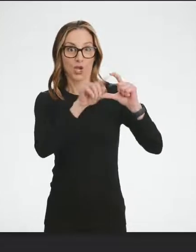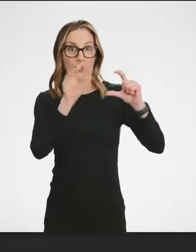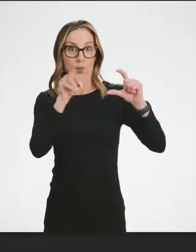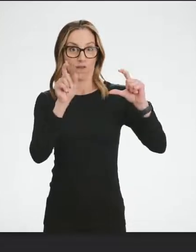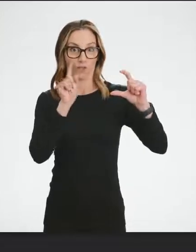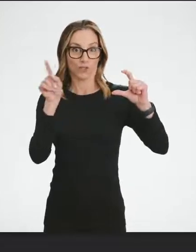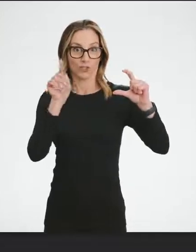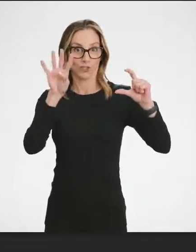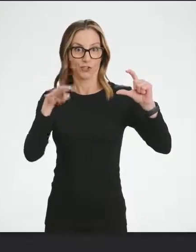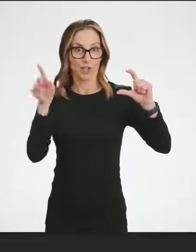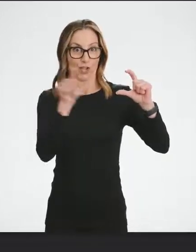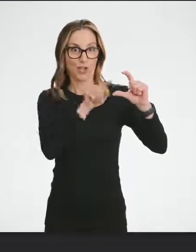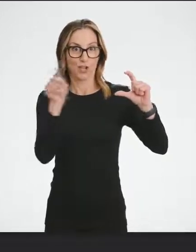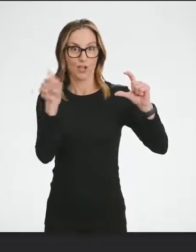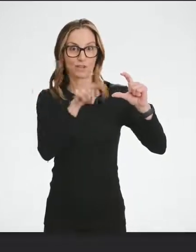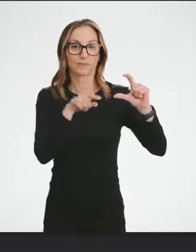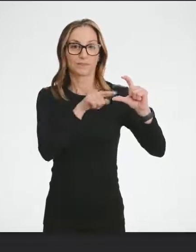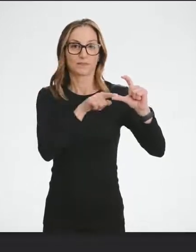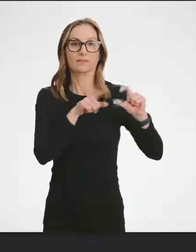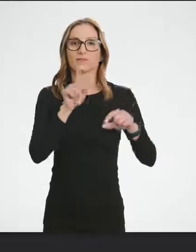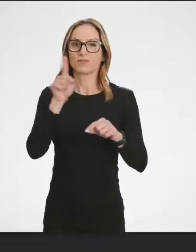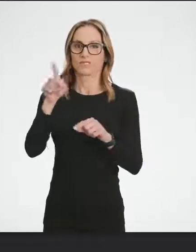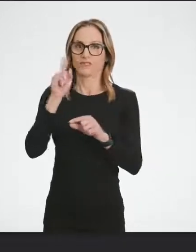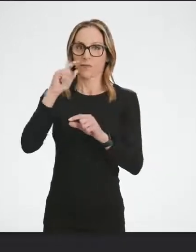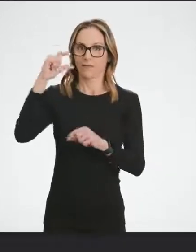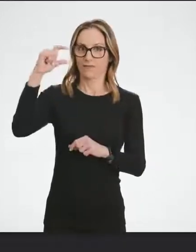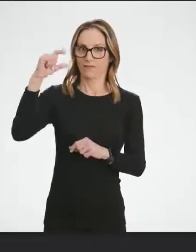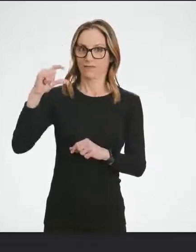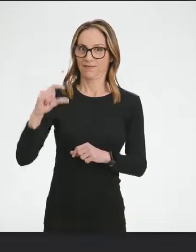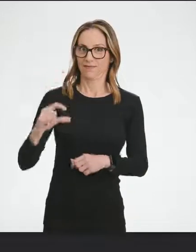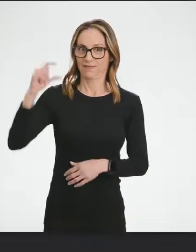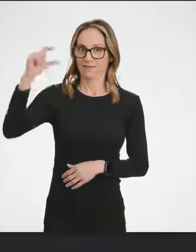Now, this is actually a stacked bar chart, but you can't really tell.